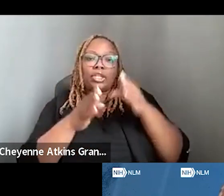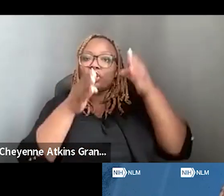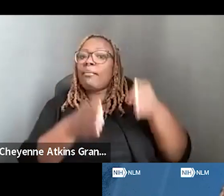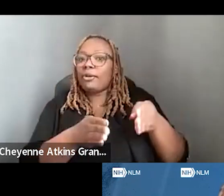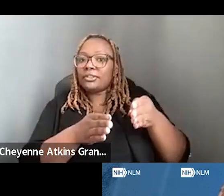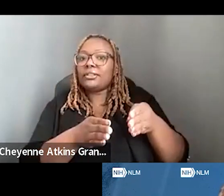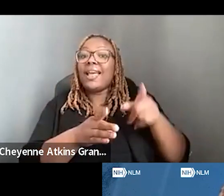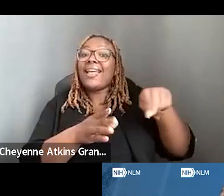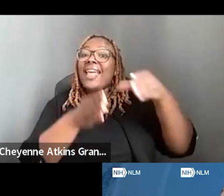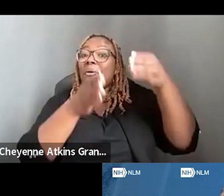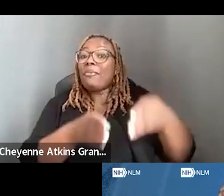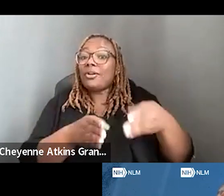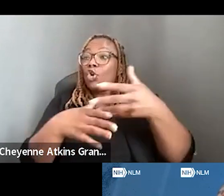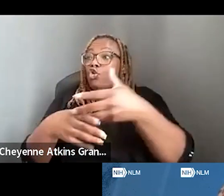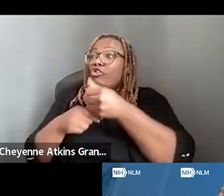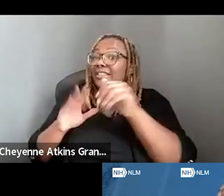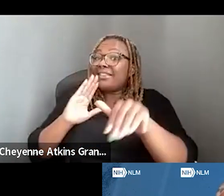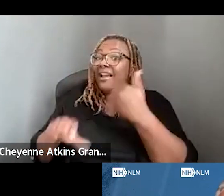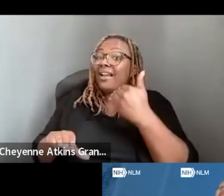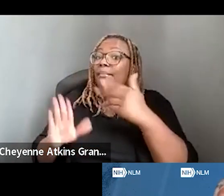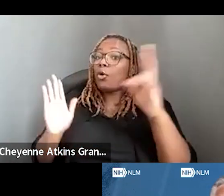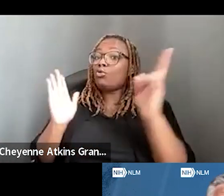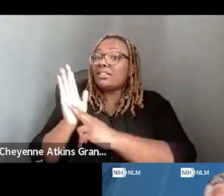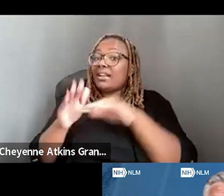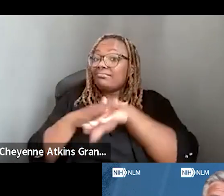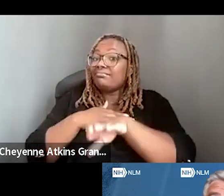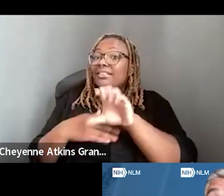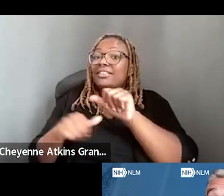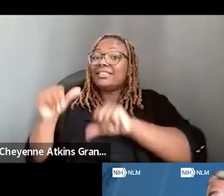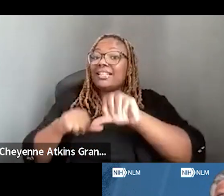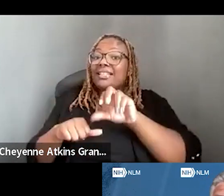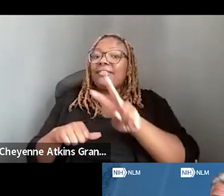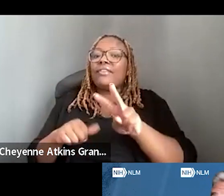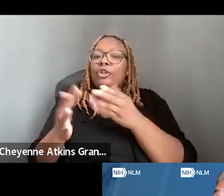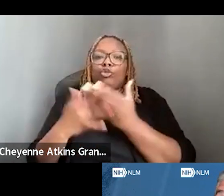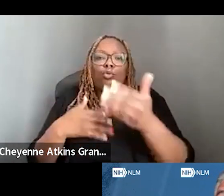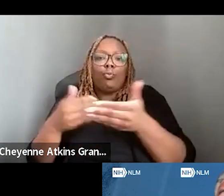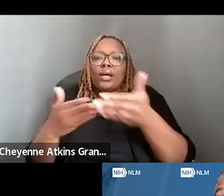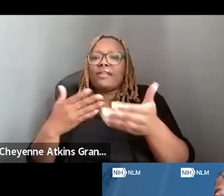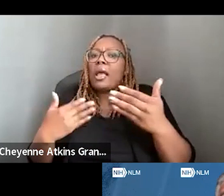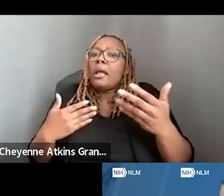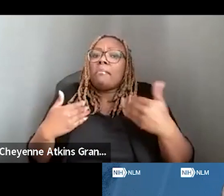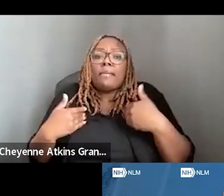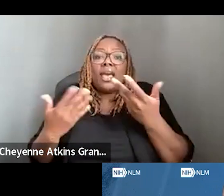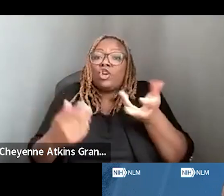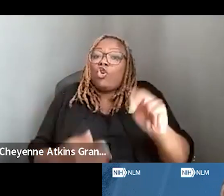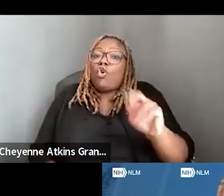And then the person that receives it signs in to SciENcv through whatever. They might have their own ORCID account. They can use that to log in.